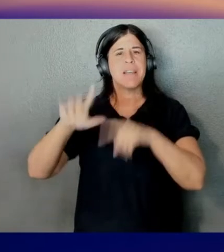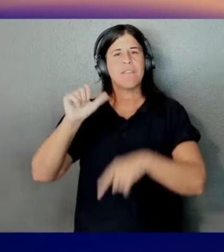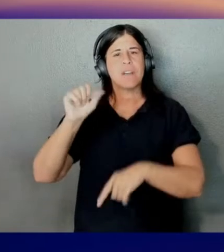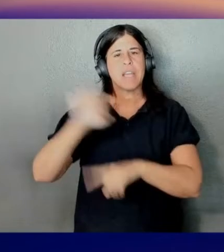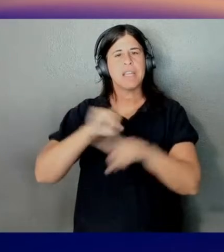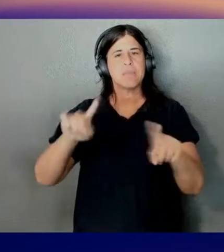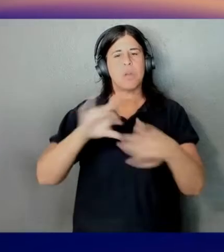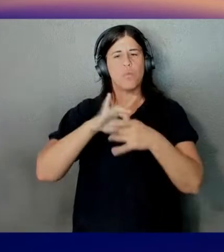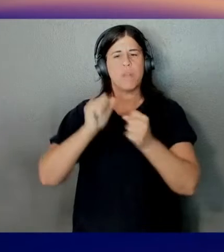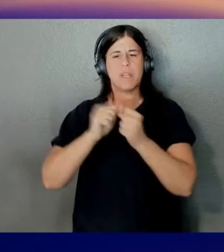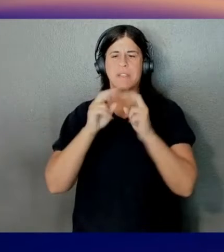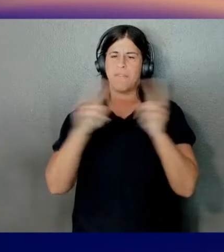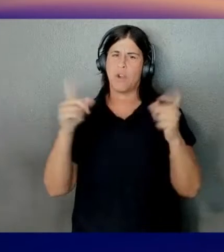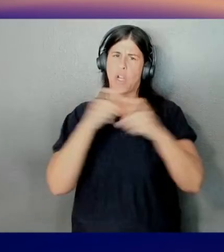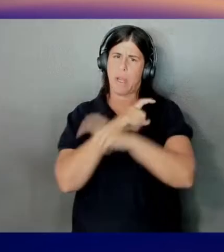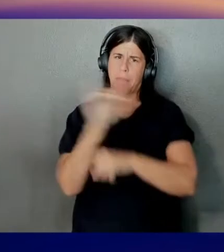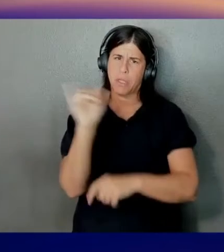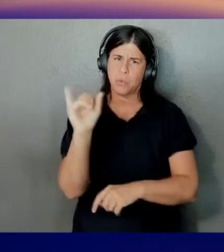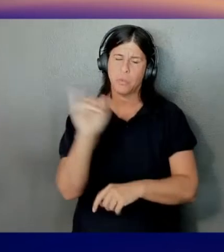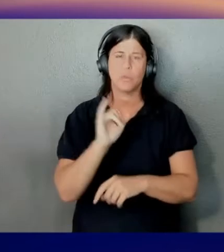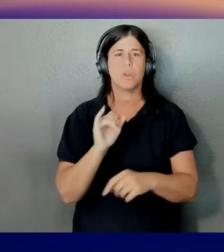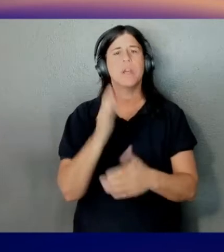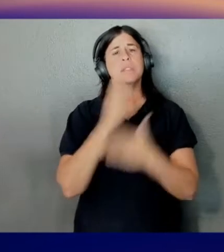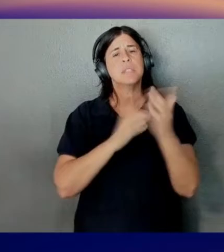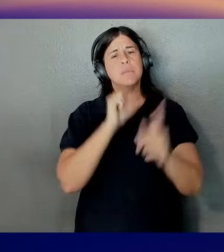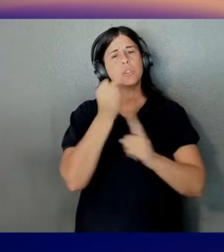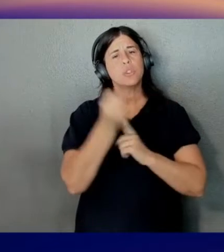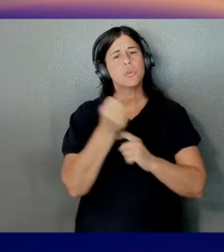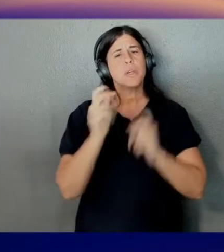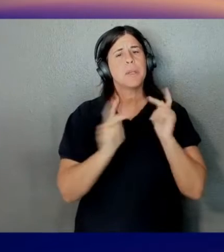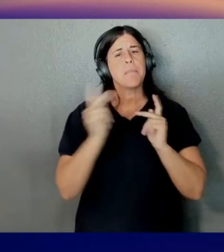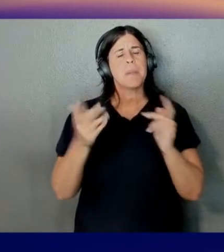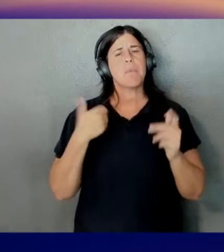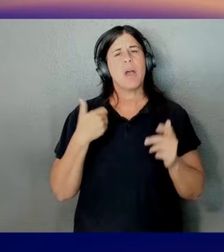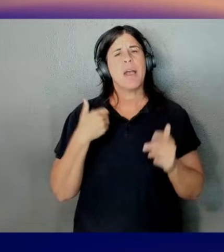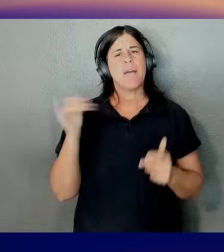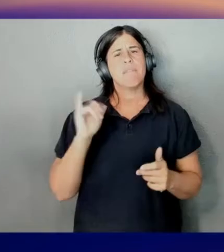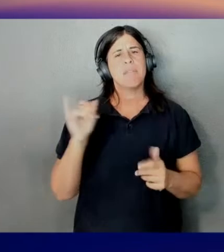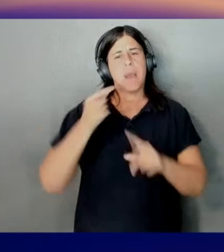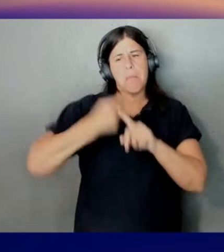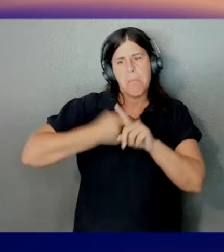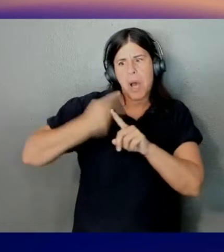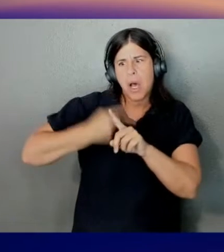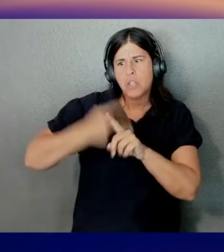And some, in some cases, you know people spend months or years before they have a good model.